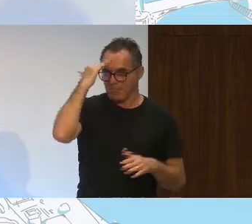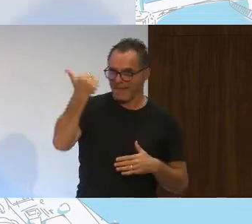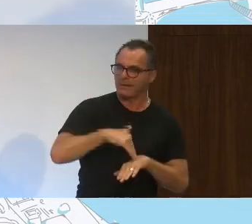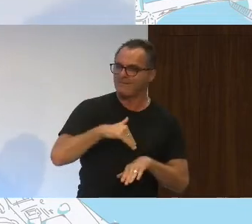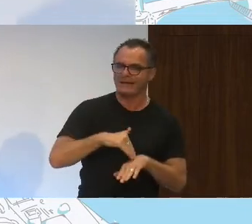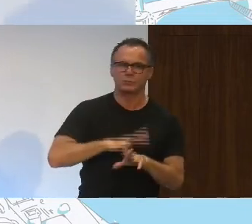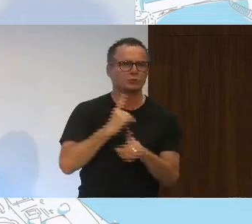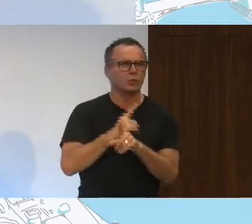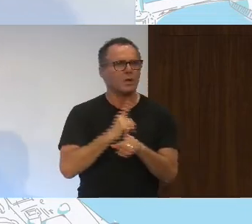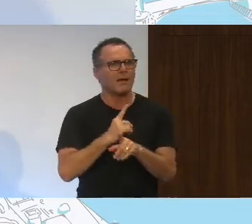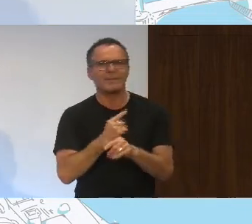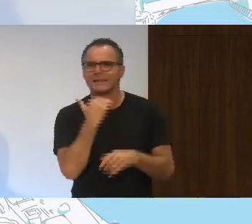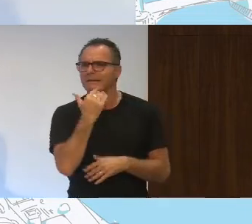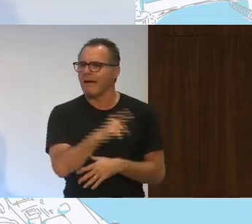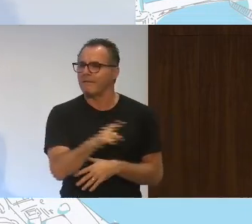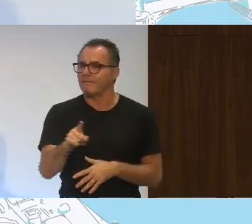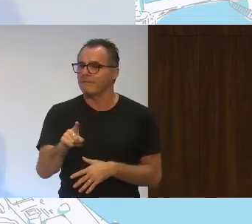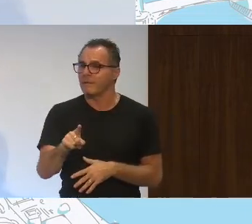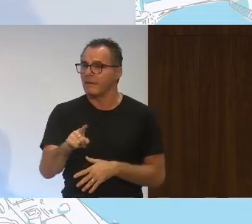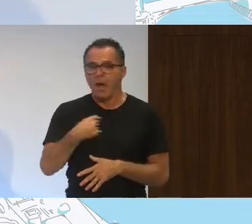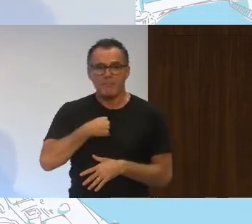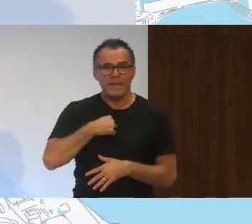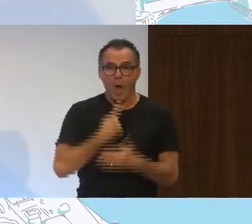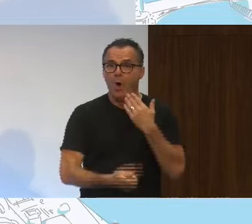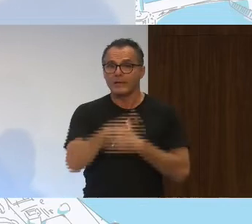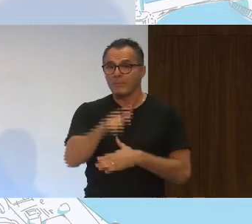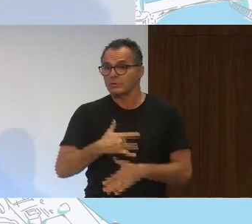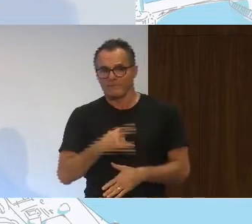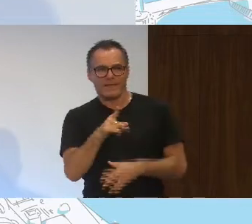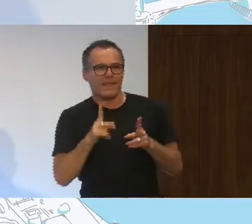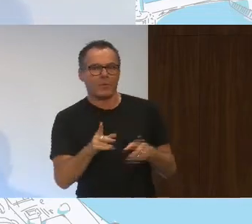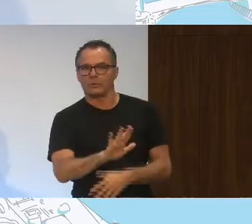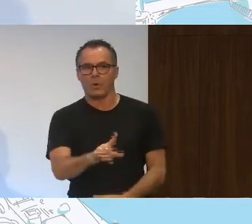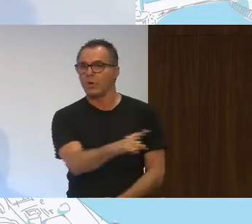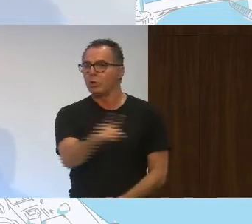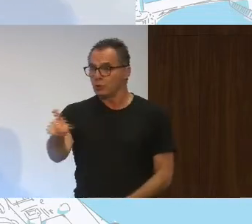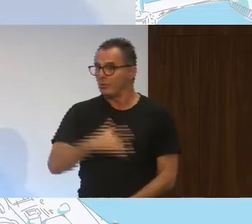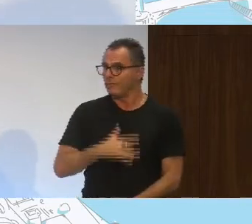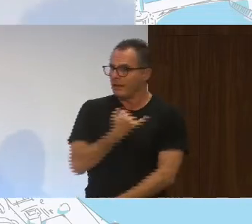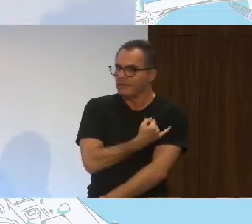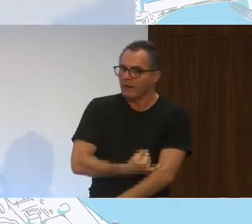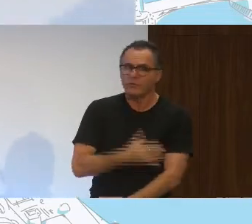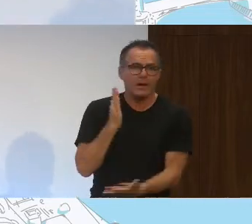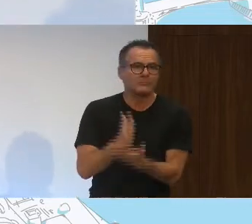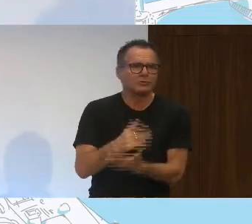And I'm pretty sure I'm not the only one that feels like that. I think we all have times we feel vulnerable because we are in just such a state.